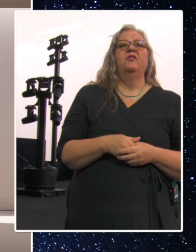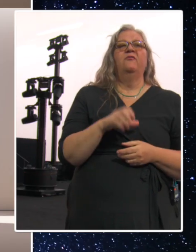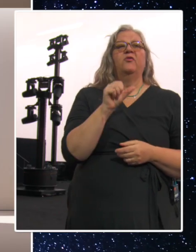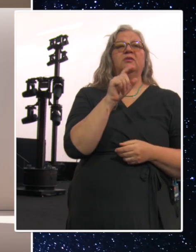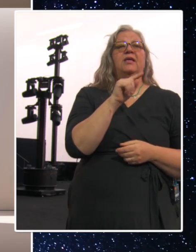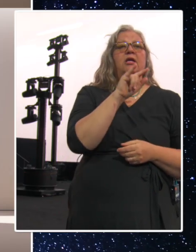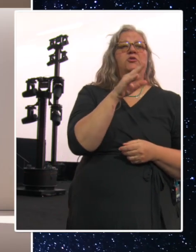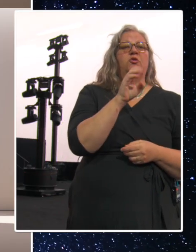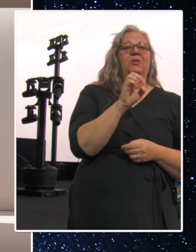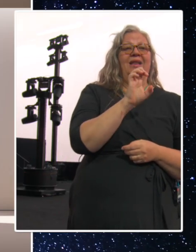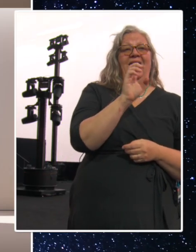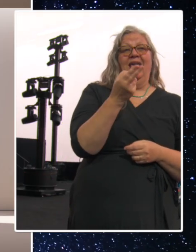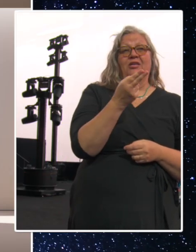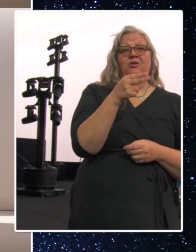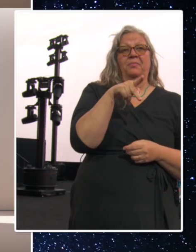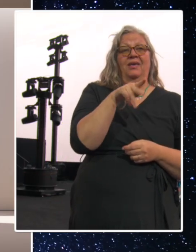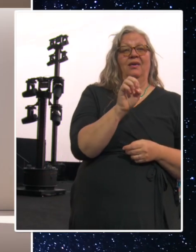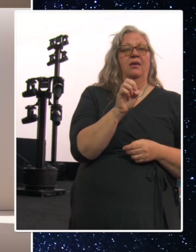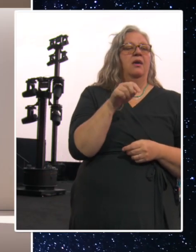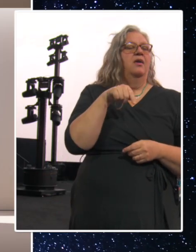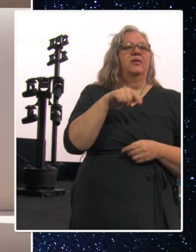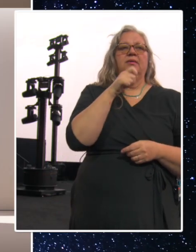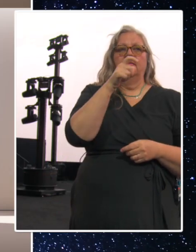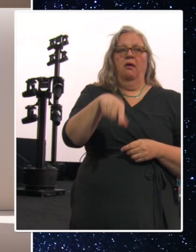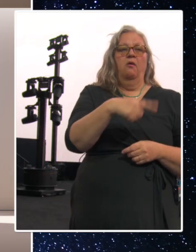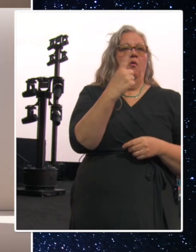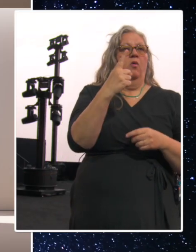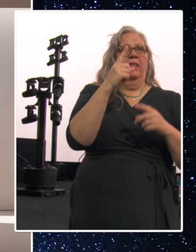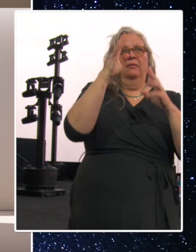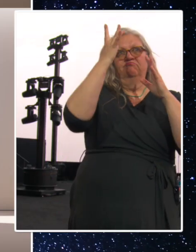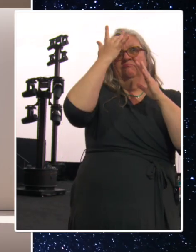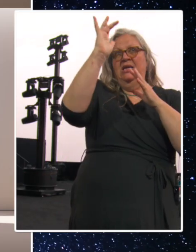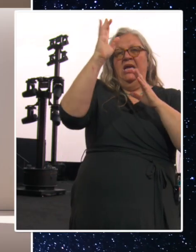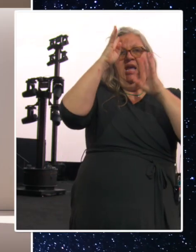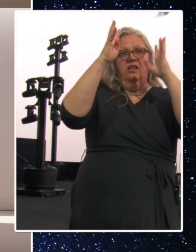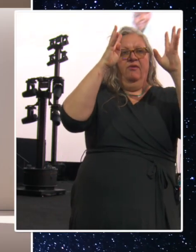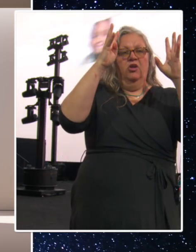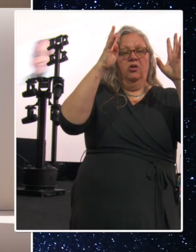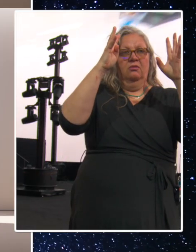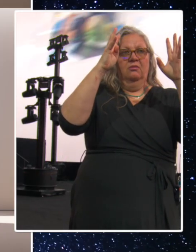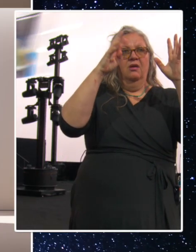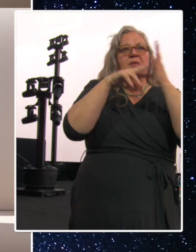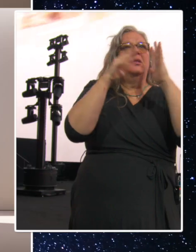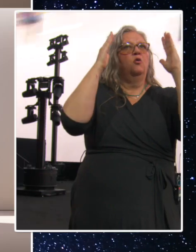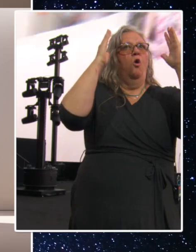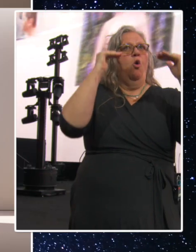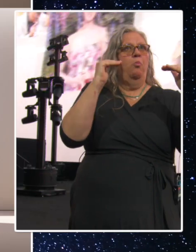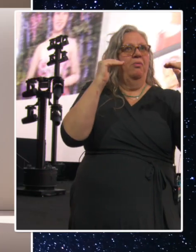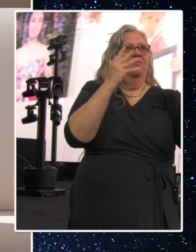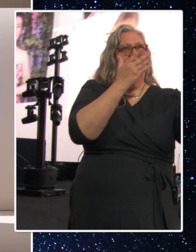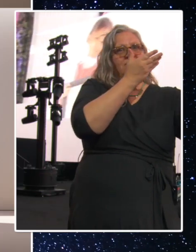For St. Jude and HPE, this isn't just innovation. It's hope delivered.